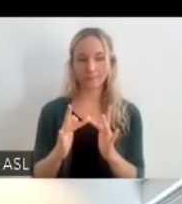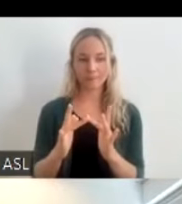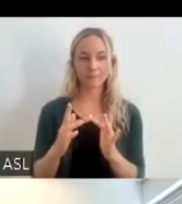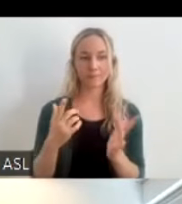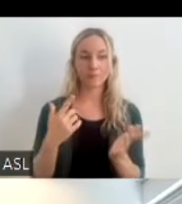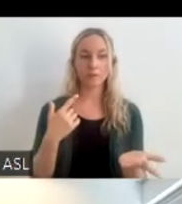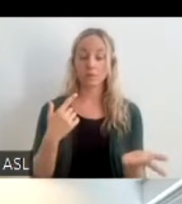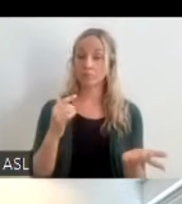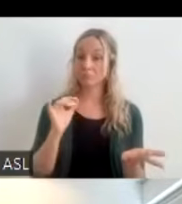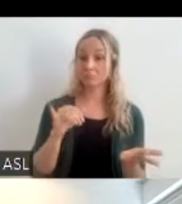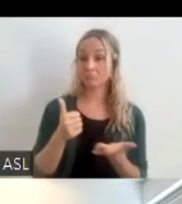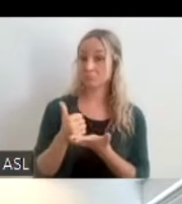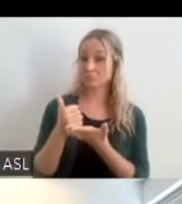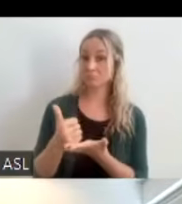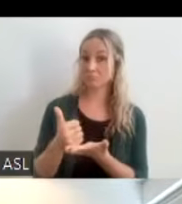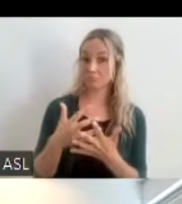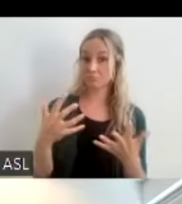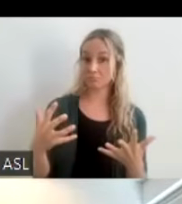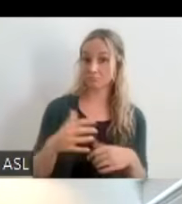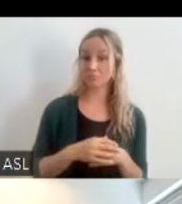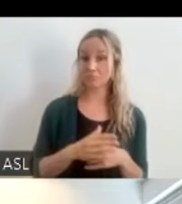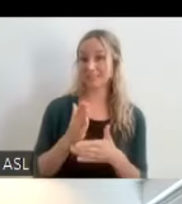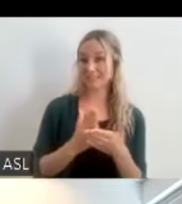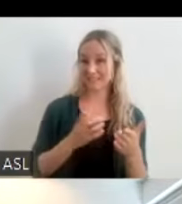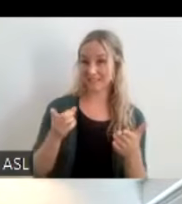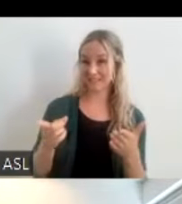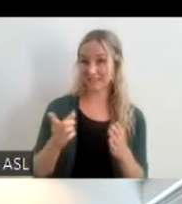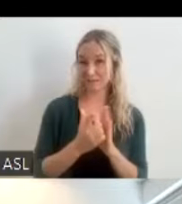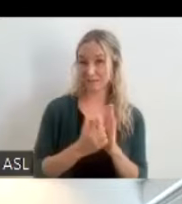mortar store in order to be considered a place of public